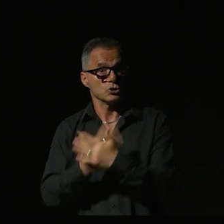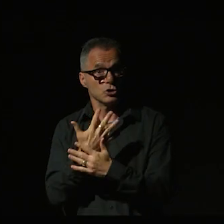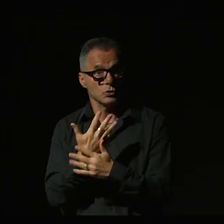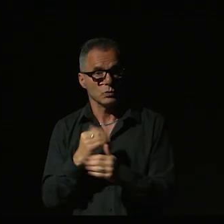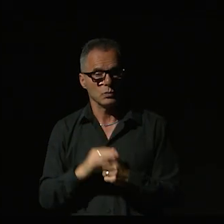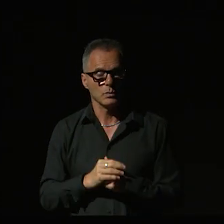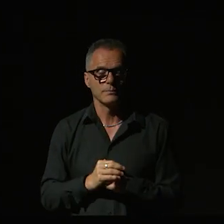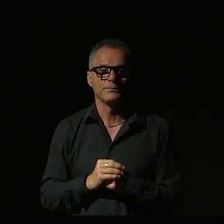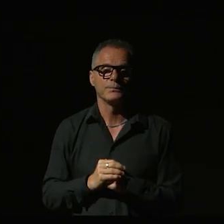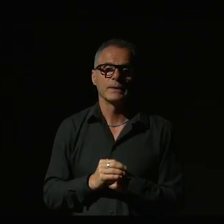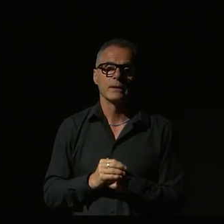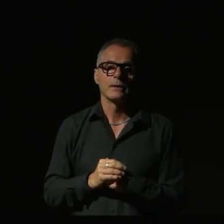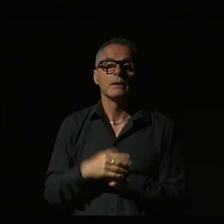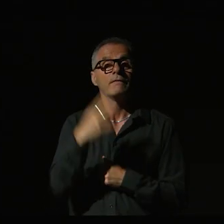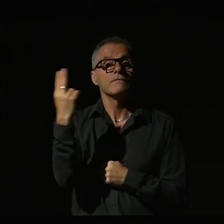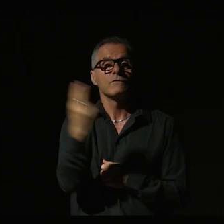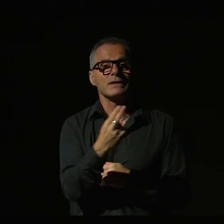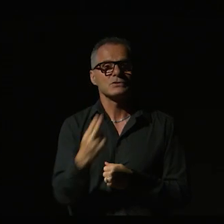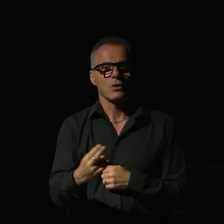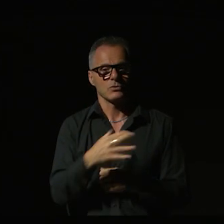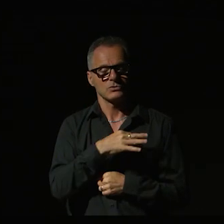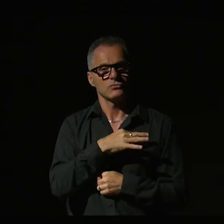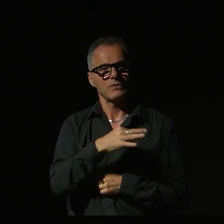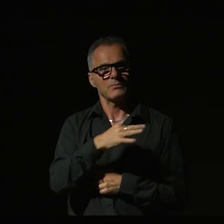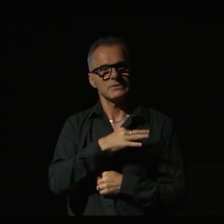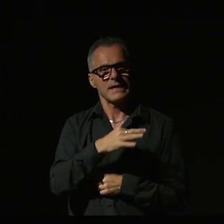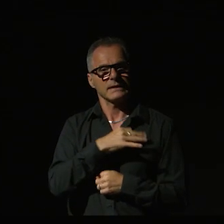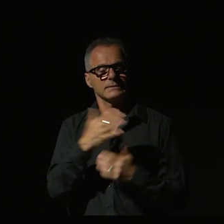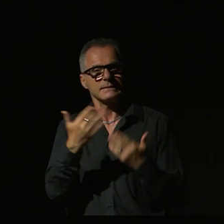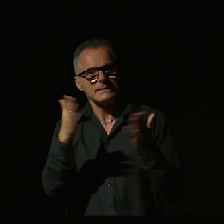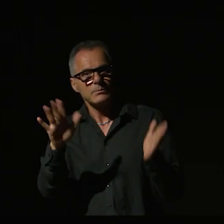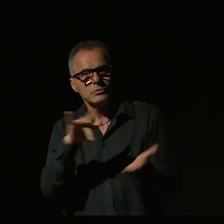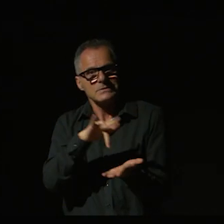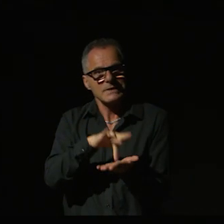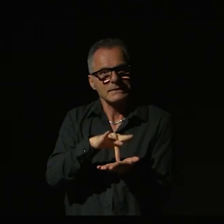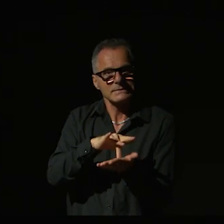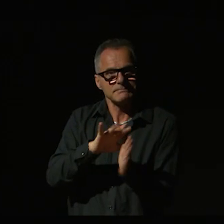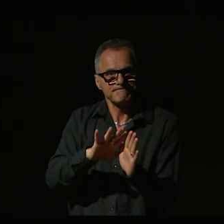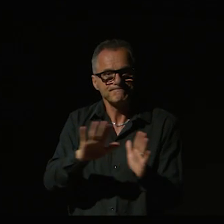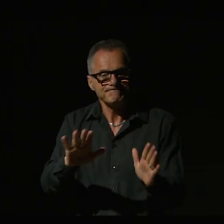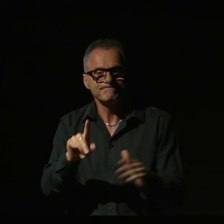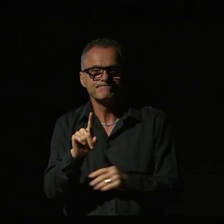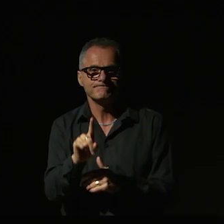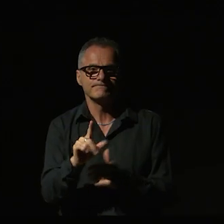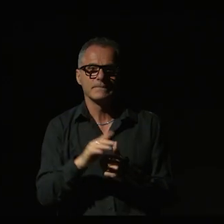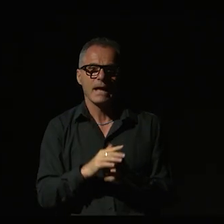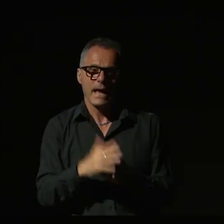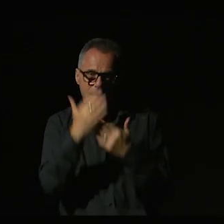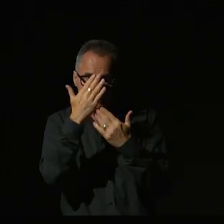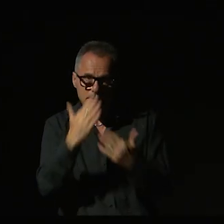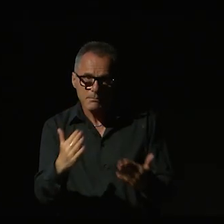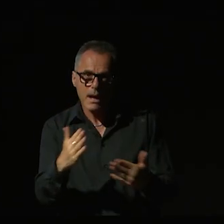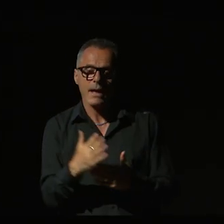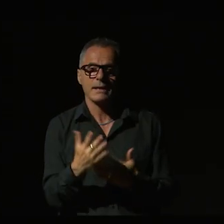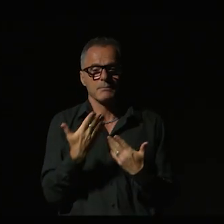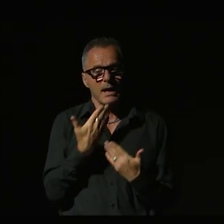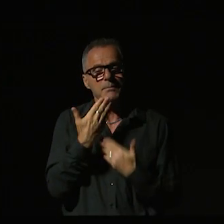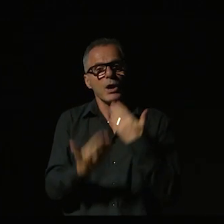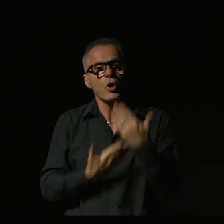The frescoes represent a deliberate synthesis of artistic traditions that were admired by the biographers of the Carracci as well.